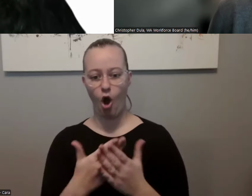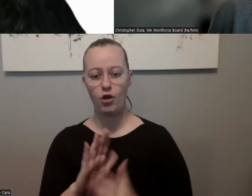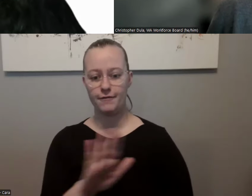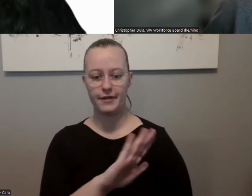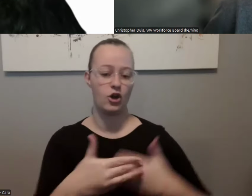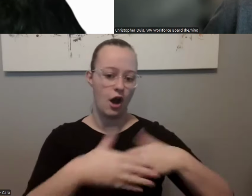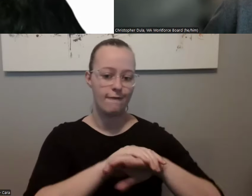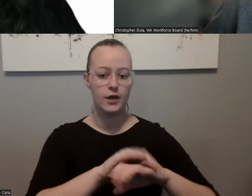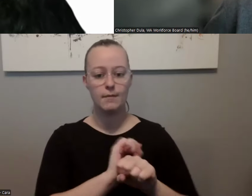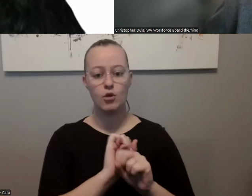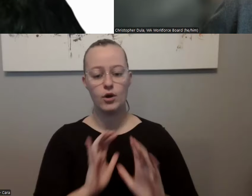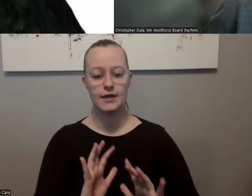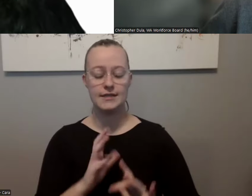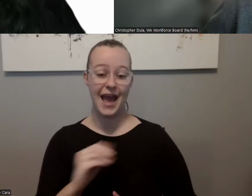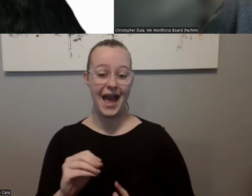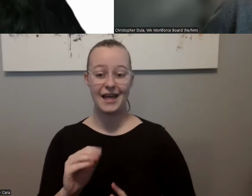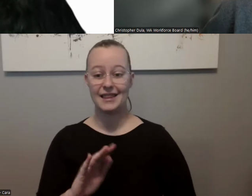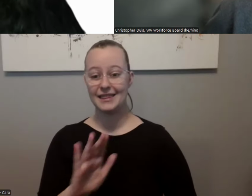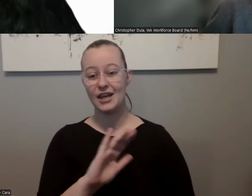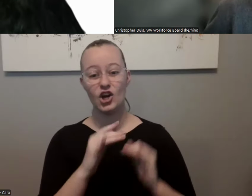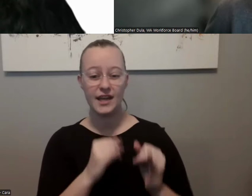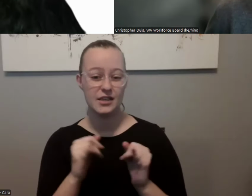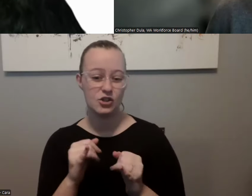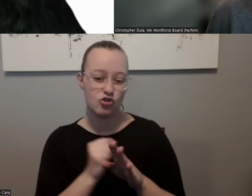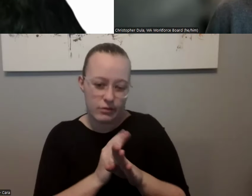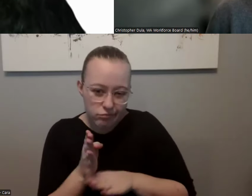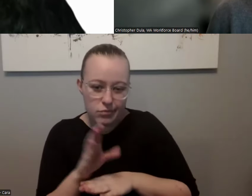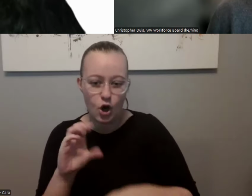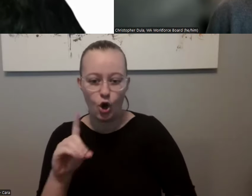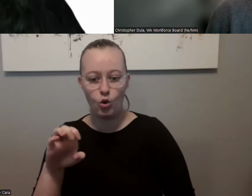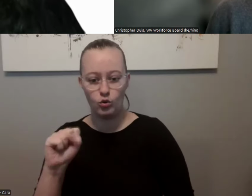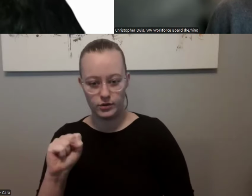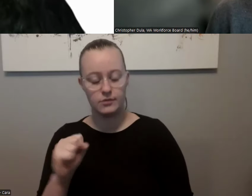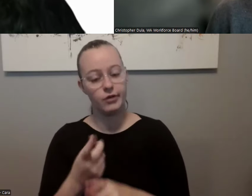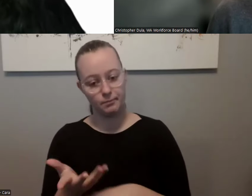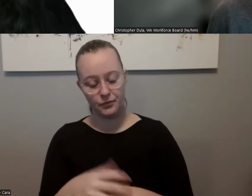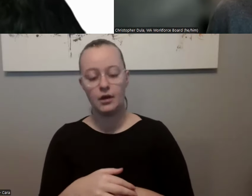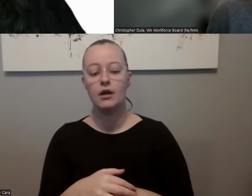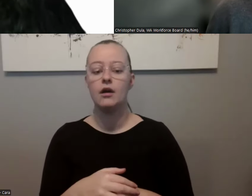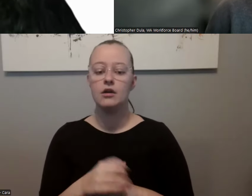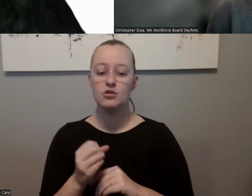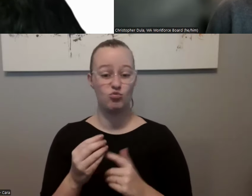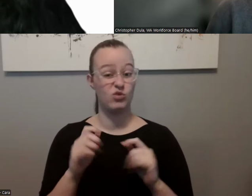covered employees and also their own industry codes like the the next codes, right. So we can get very detailed.